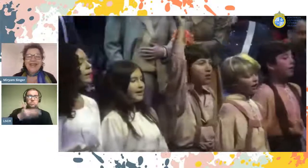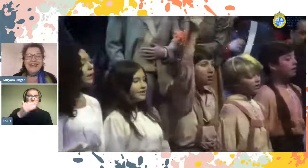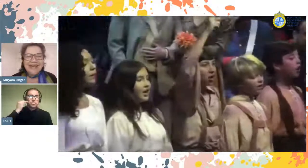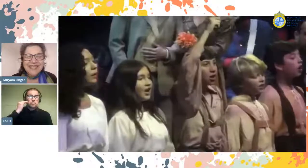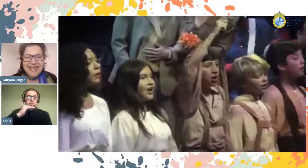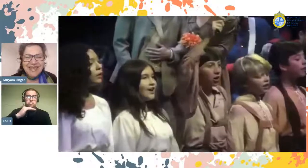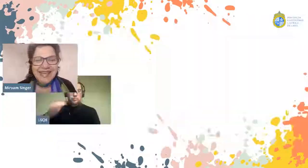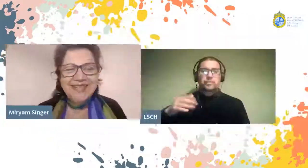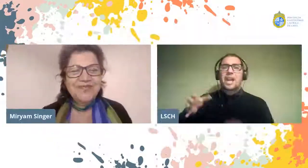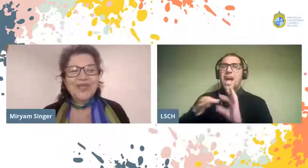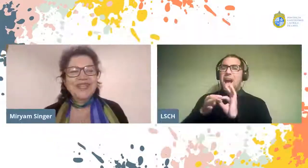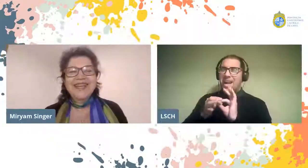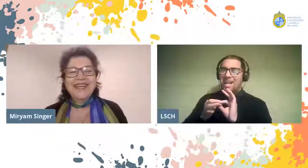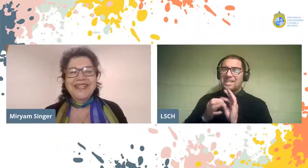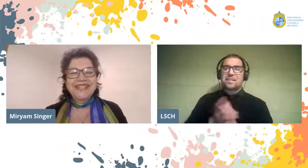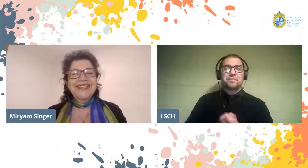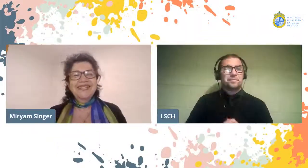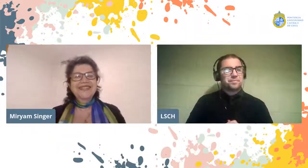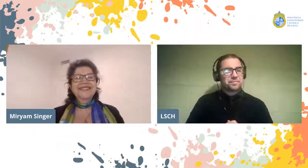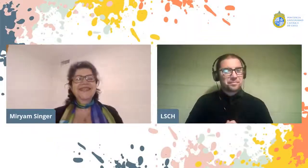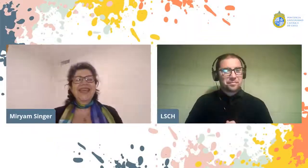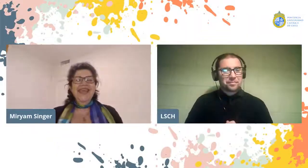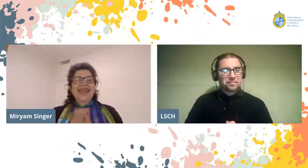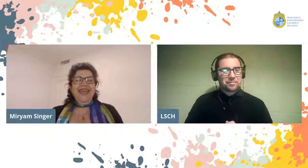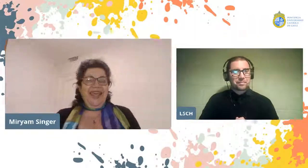Thanks, Gina. Thank you very much.